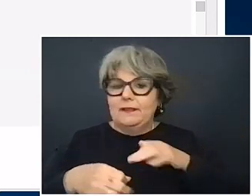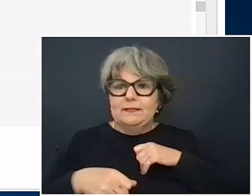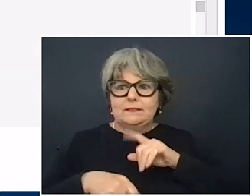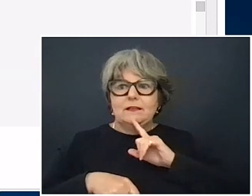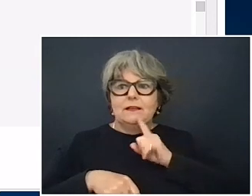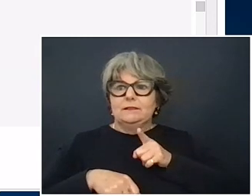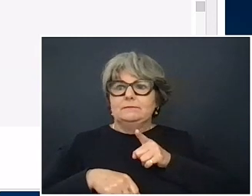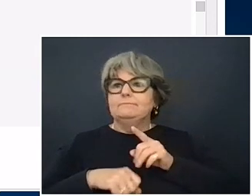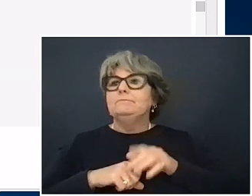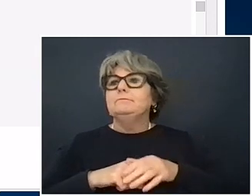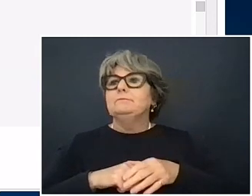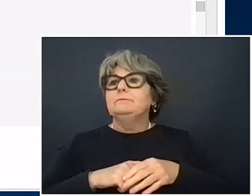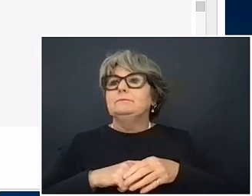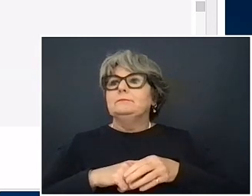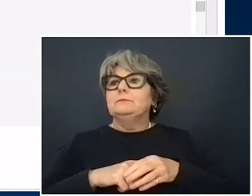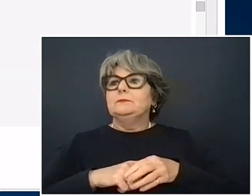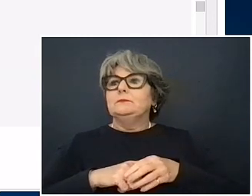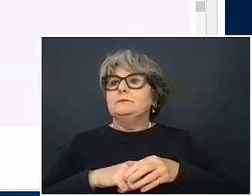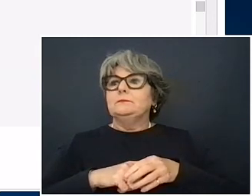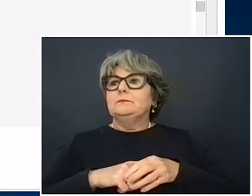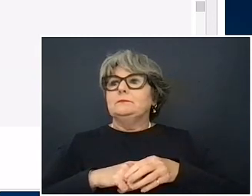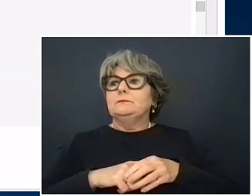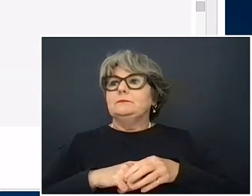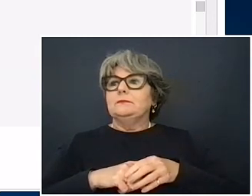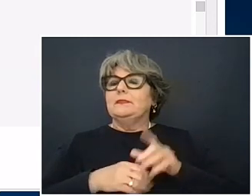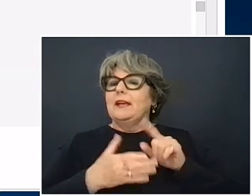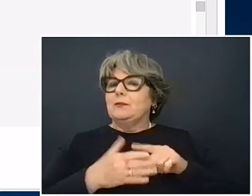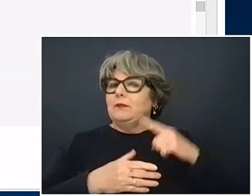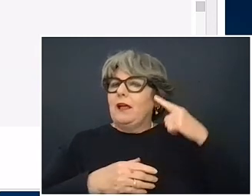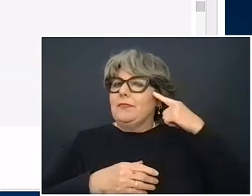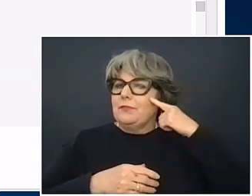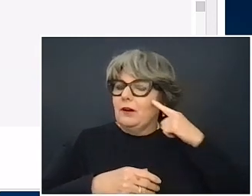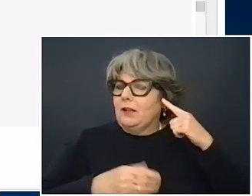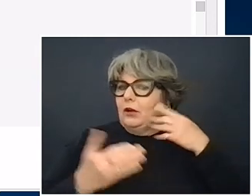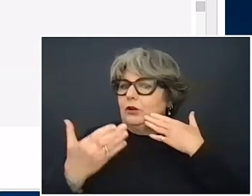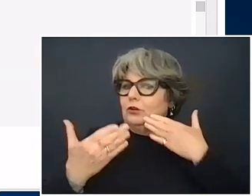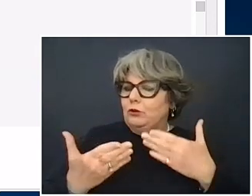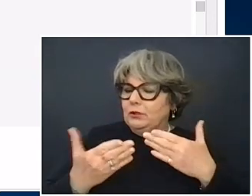Okay. That's what I thought I heard. Good. Glad to hear that. Yeah.